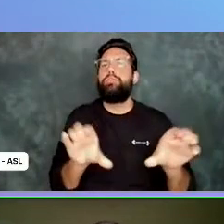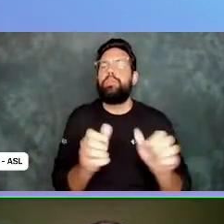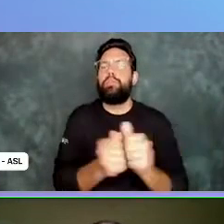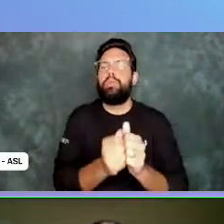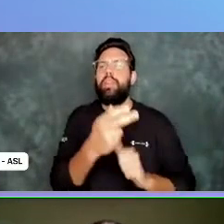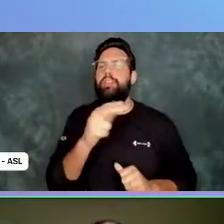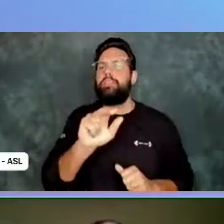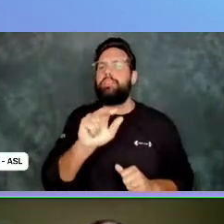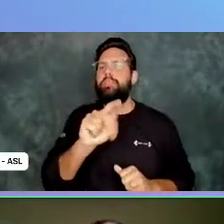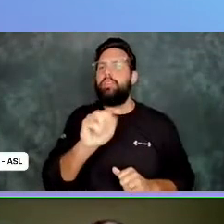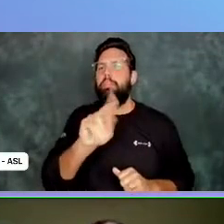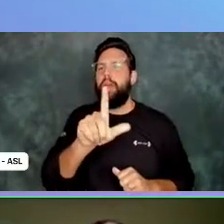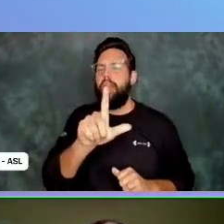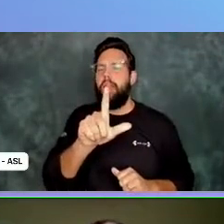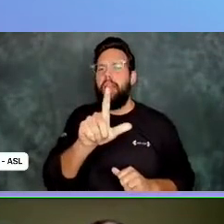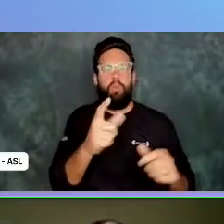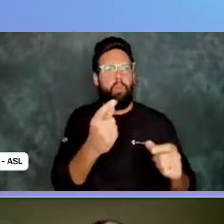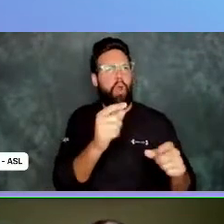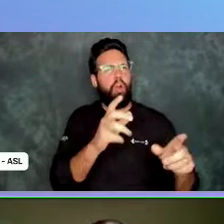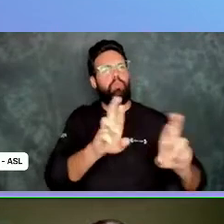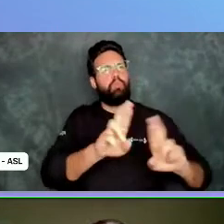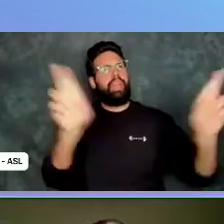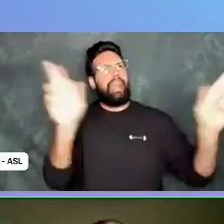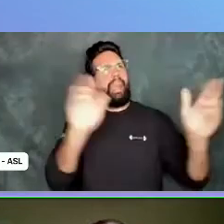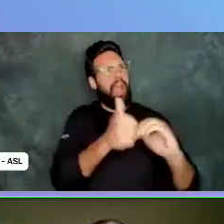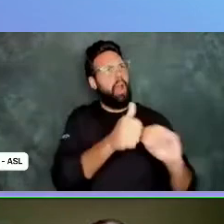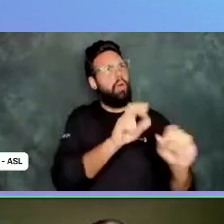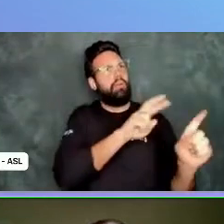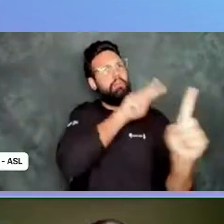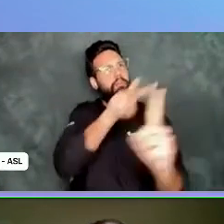going to focus on what we can do with HTML, and